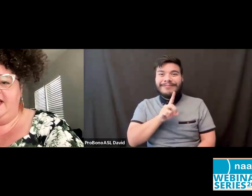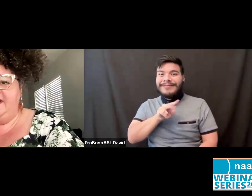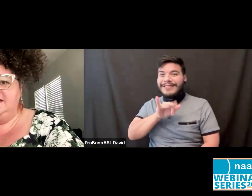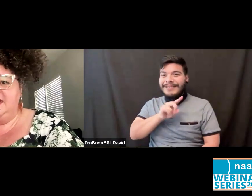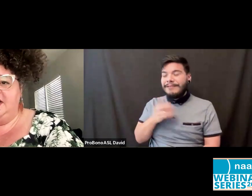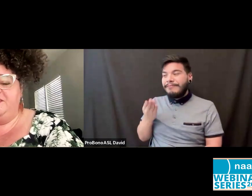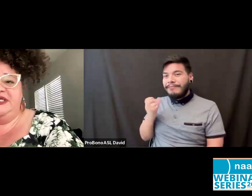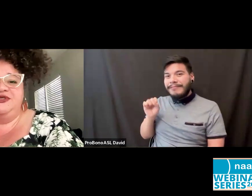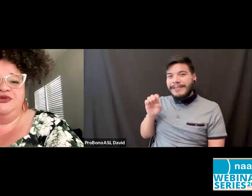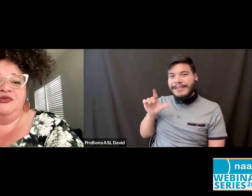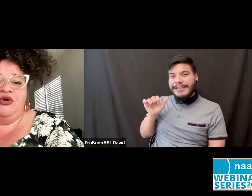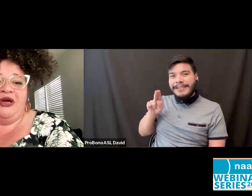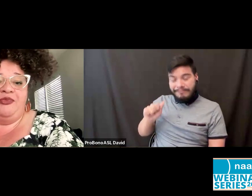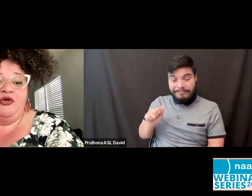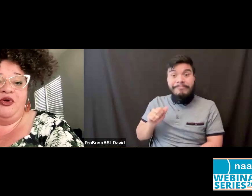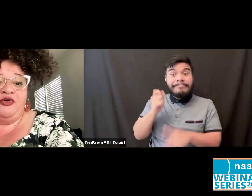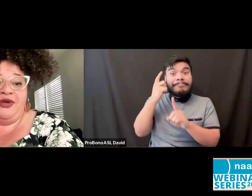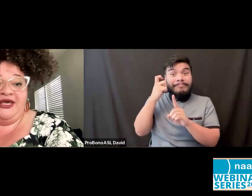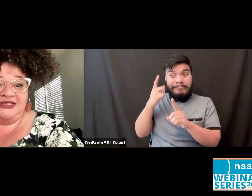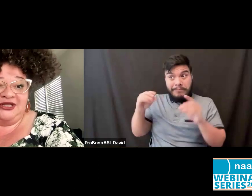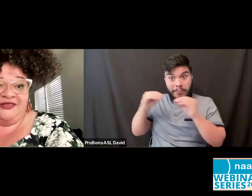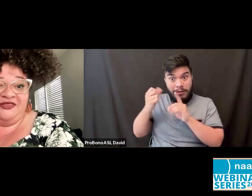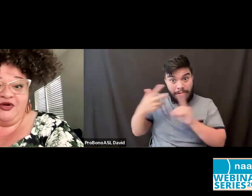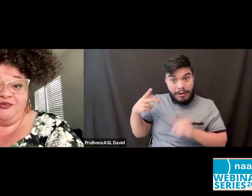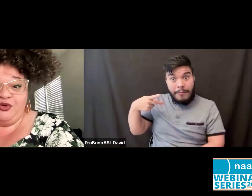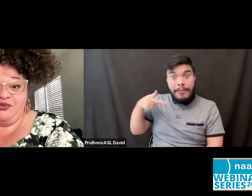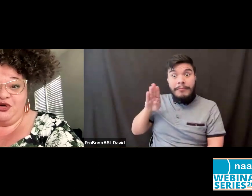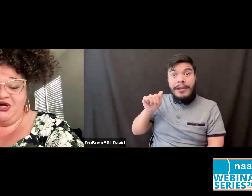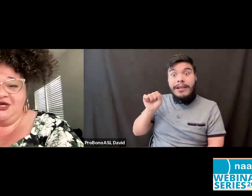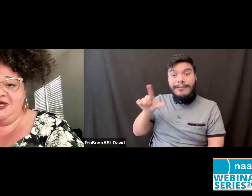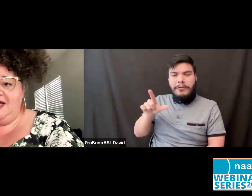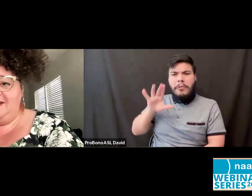And please do learn more about Pro Bono ASL and their important work